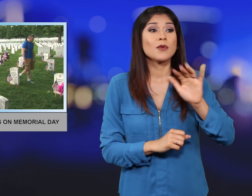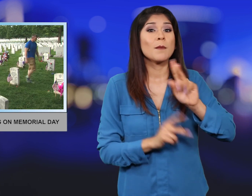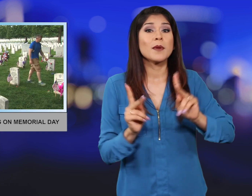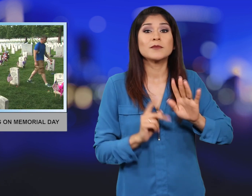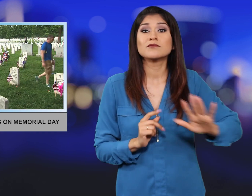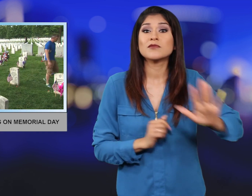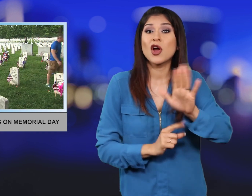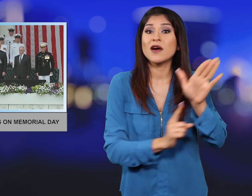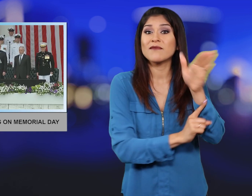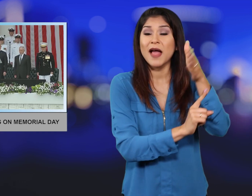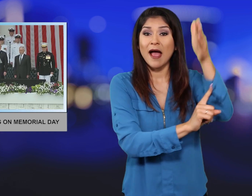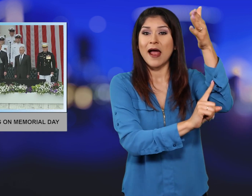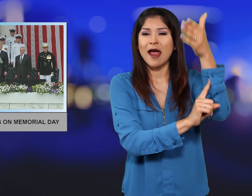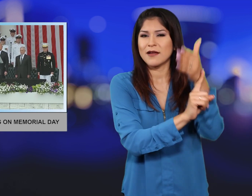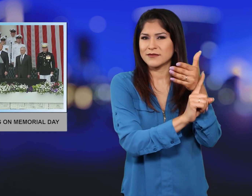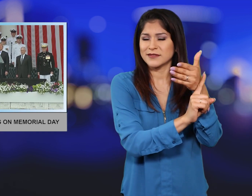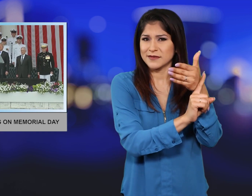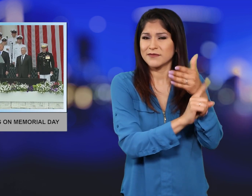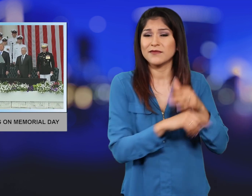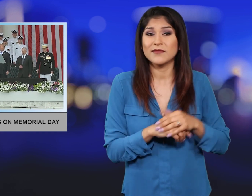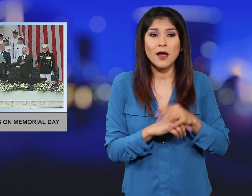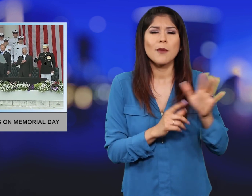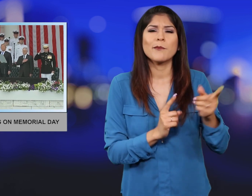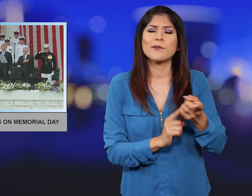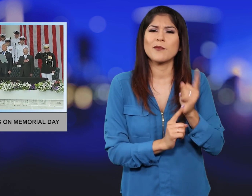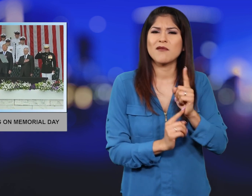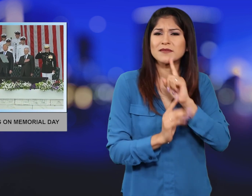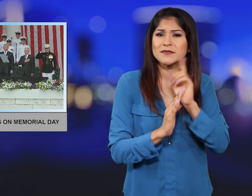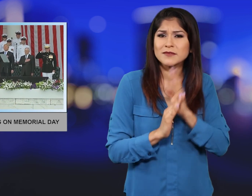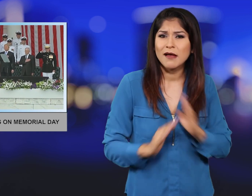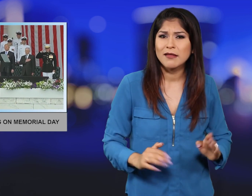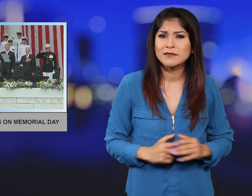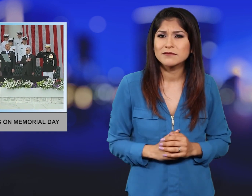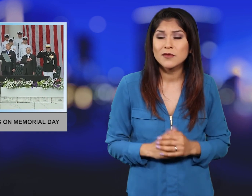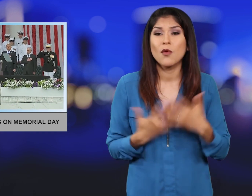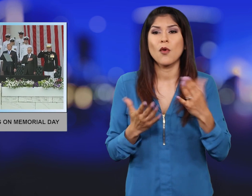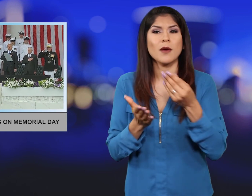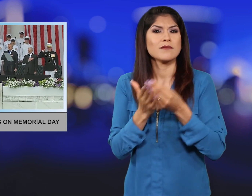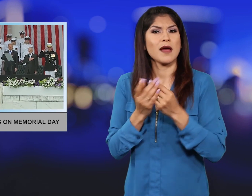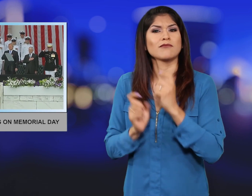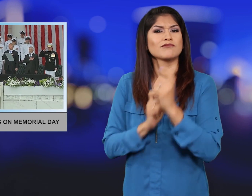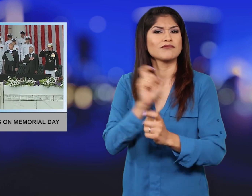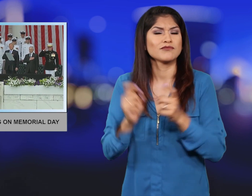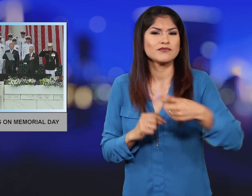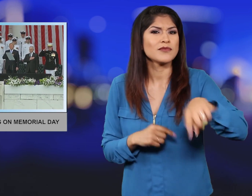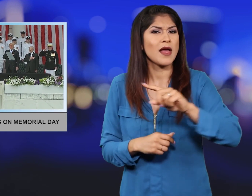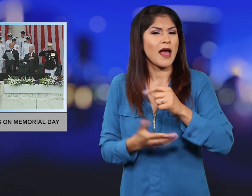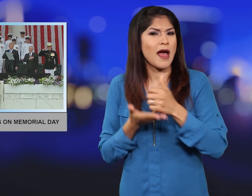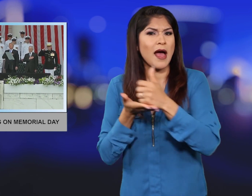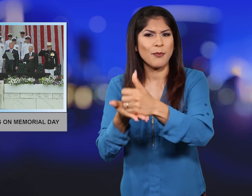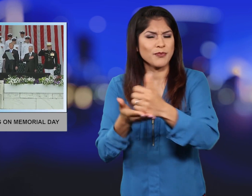People also fly the US flag at half staff, observe moments of silence and donate to charities